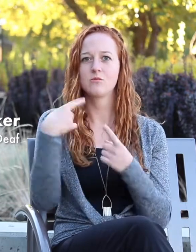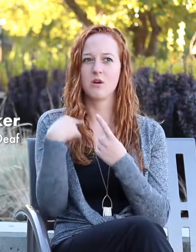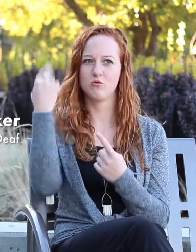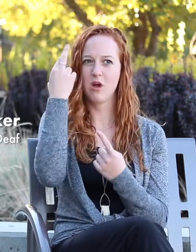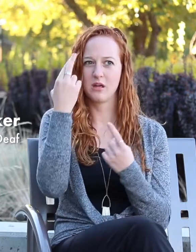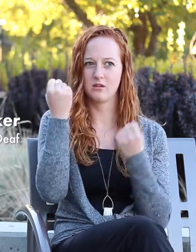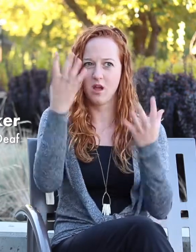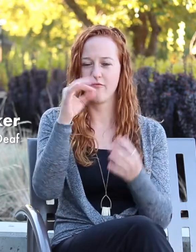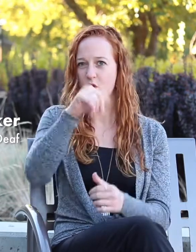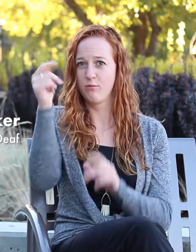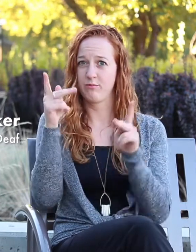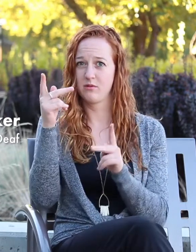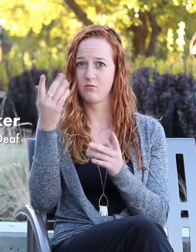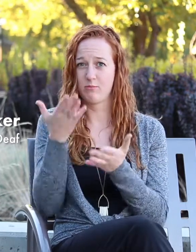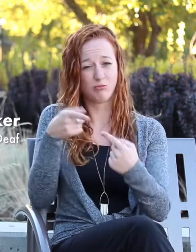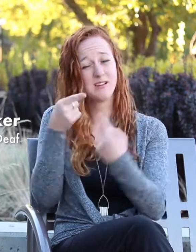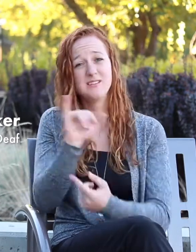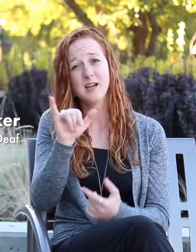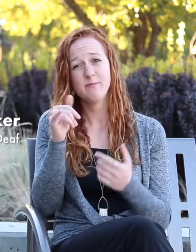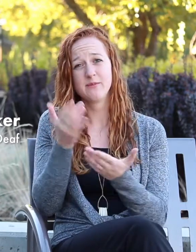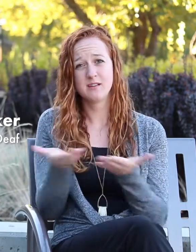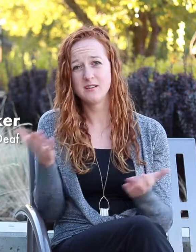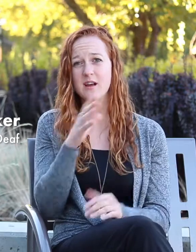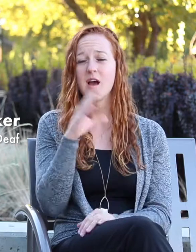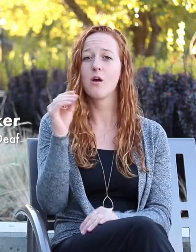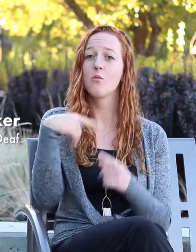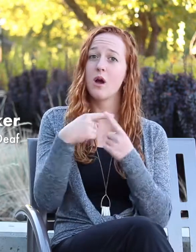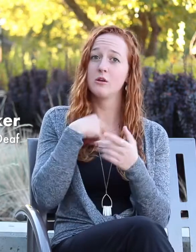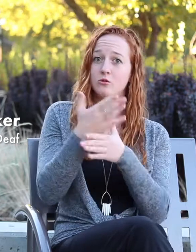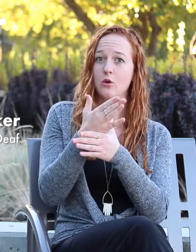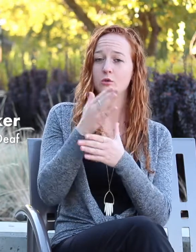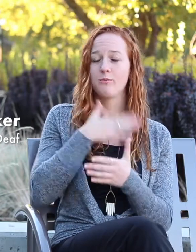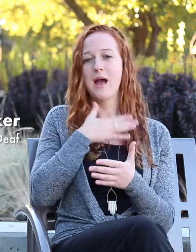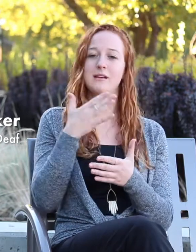Where I ended up spending a lot more of my own time. It just took a lot more time to get that access